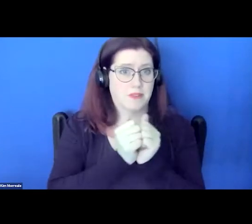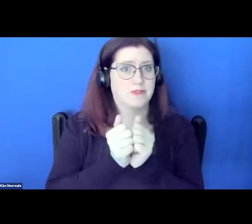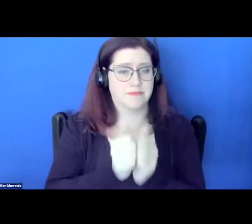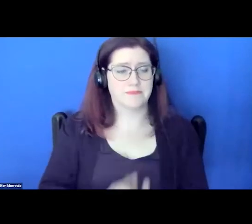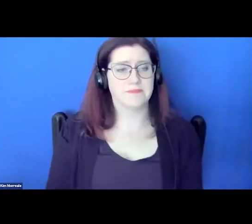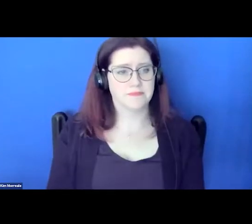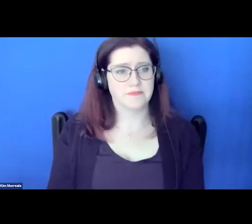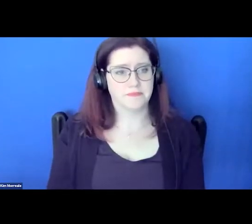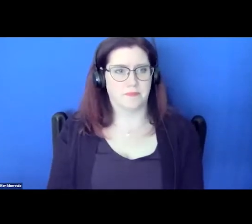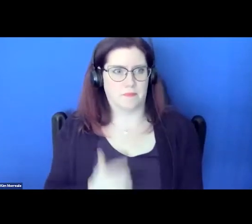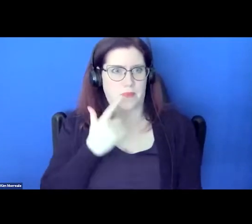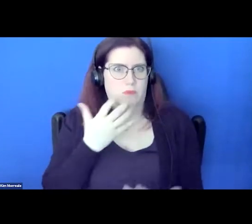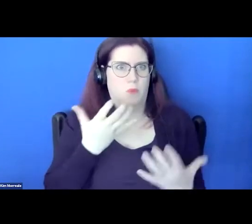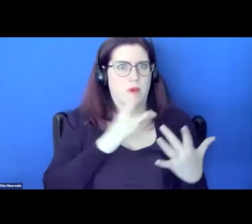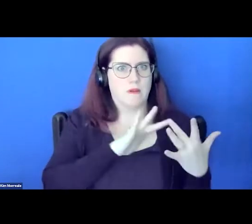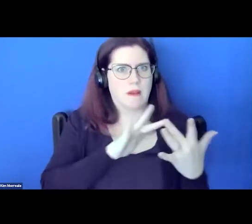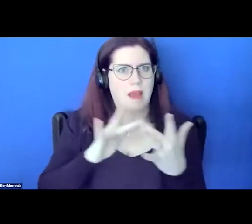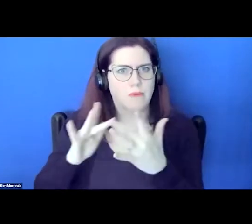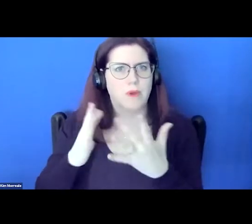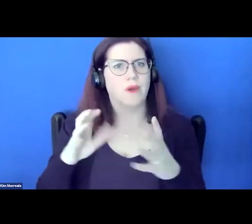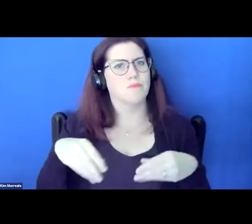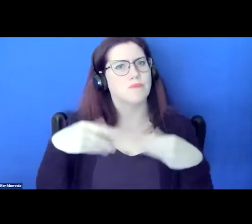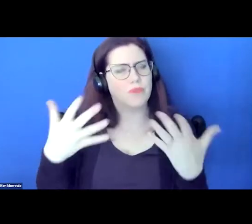to conduct this outreach and provide the funding that tribes need.